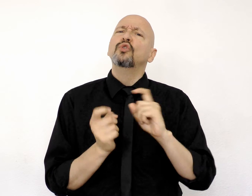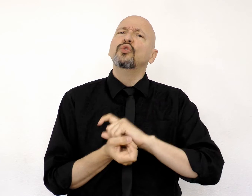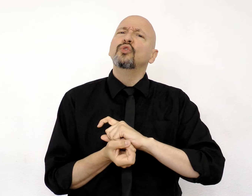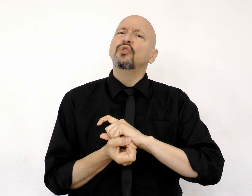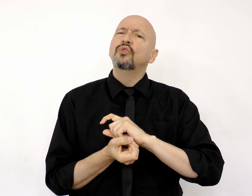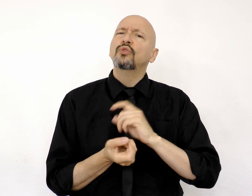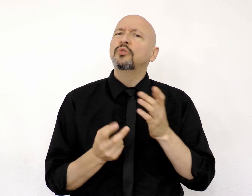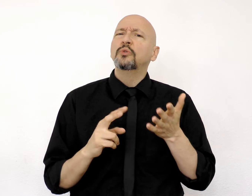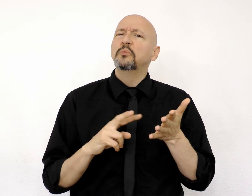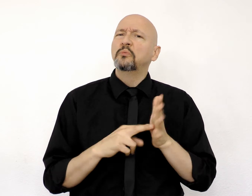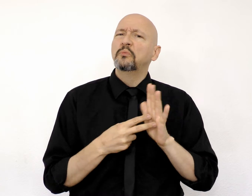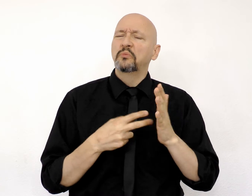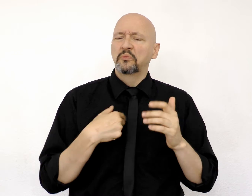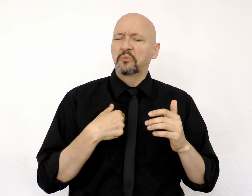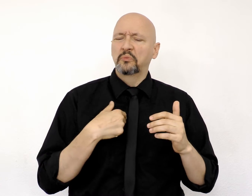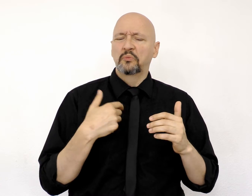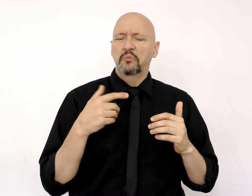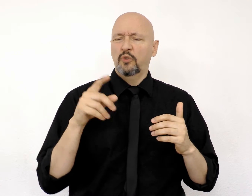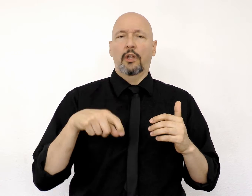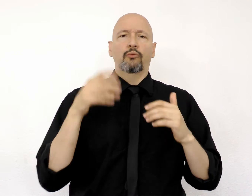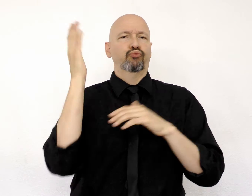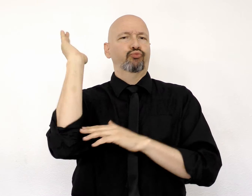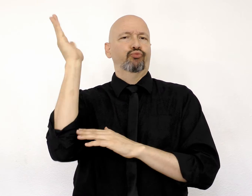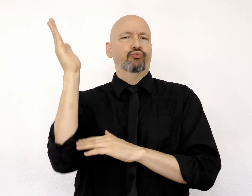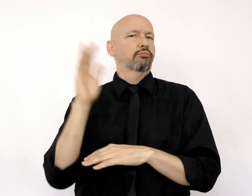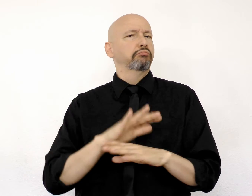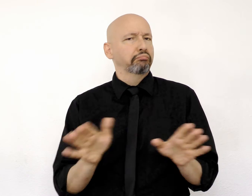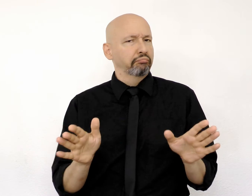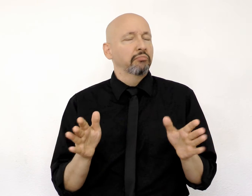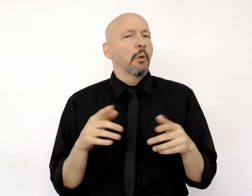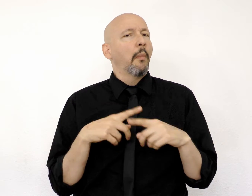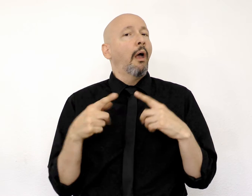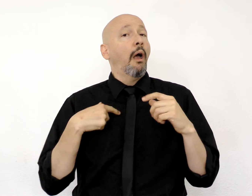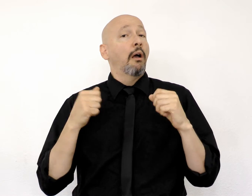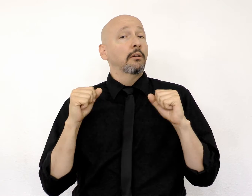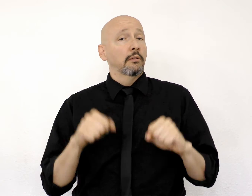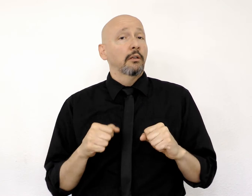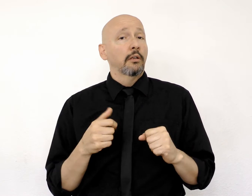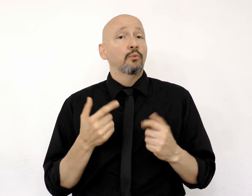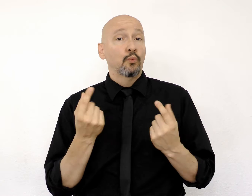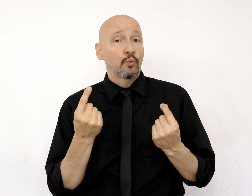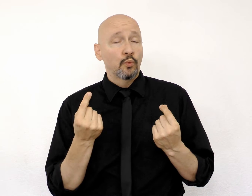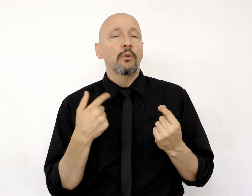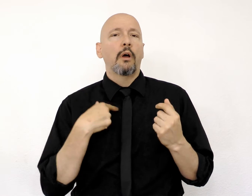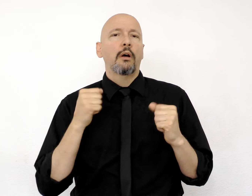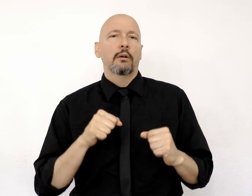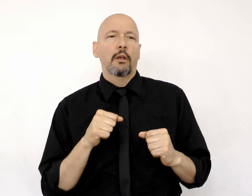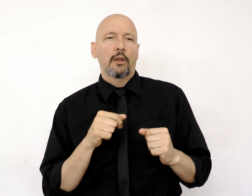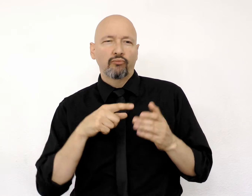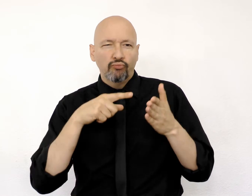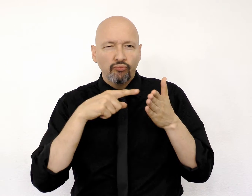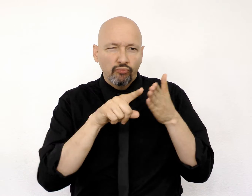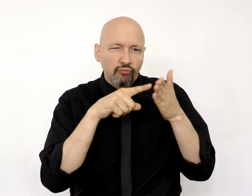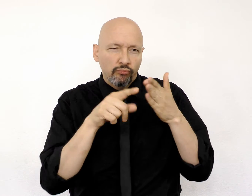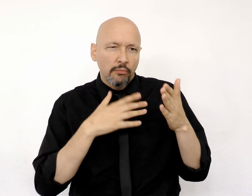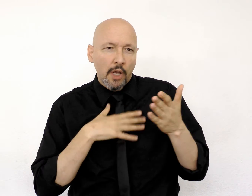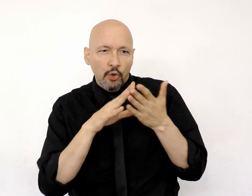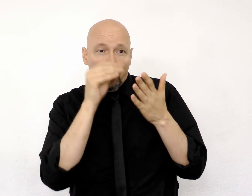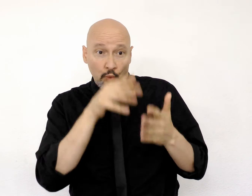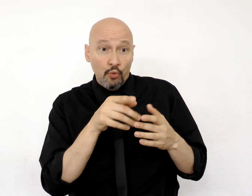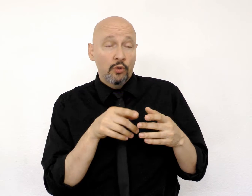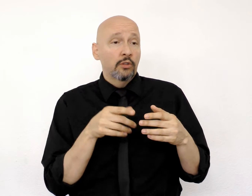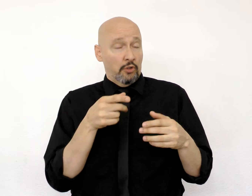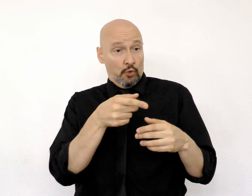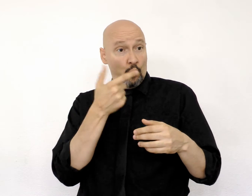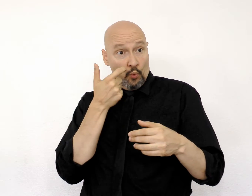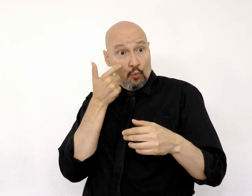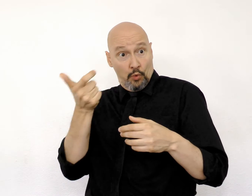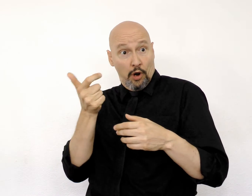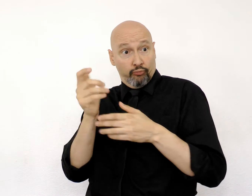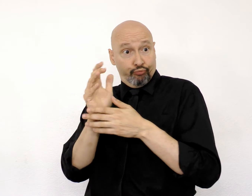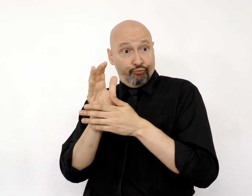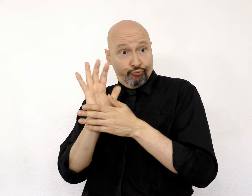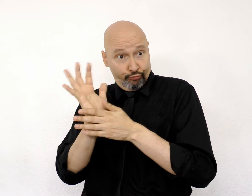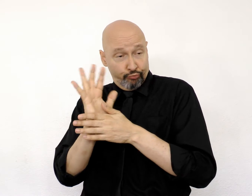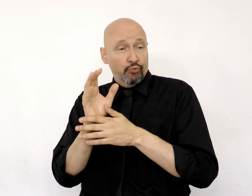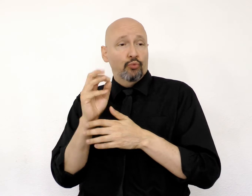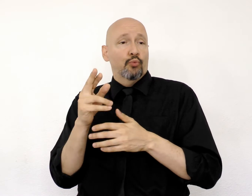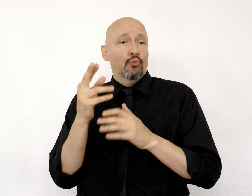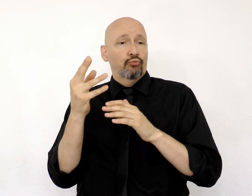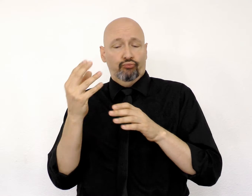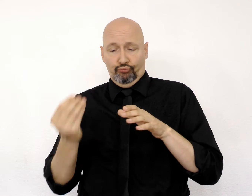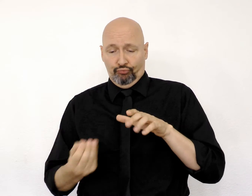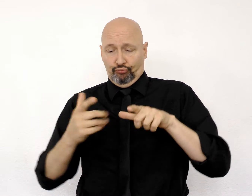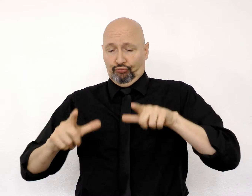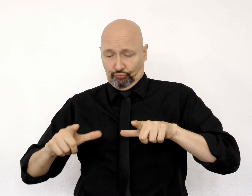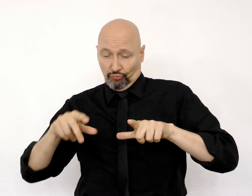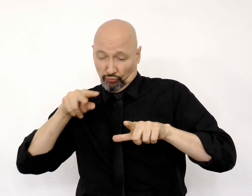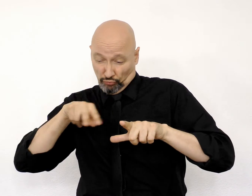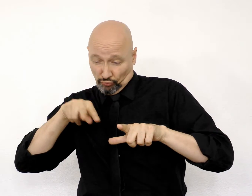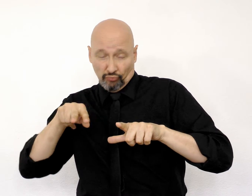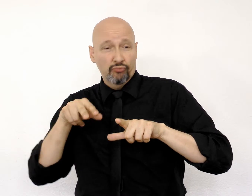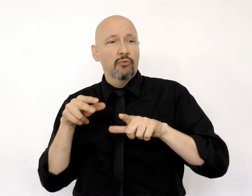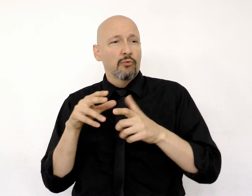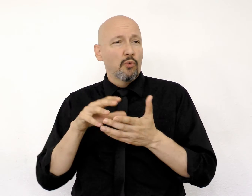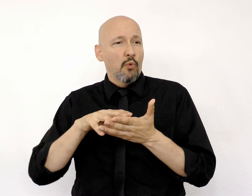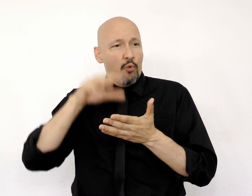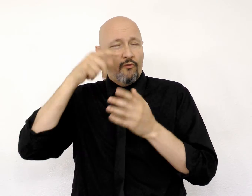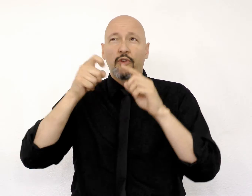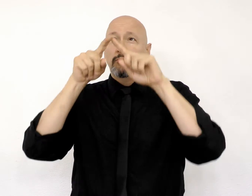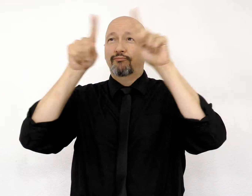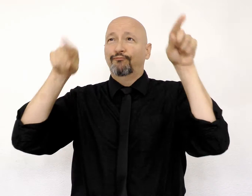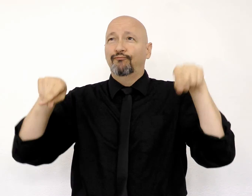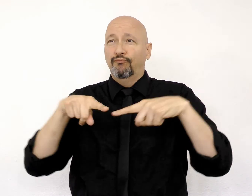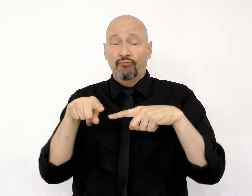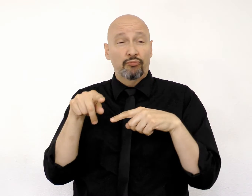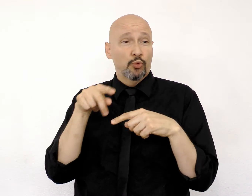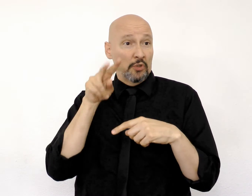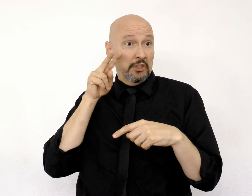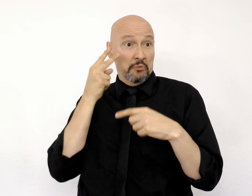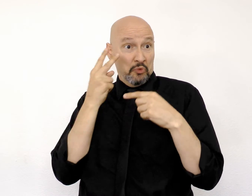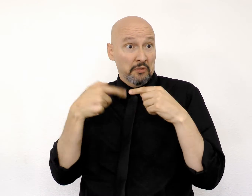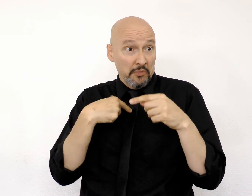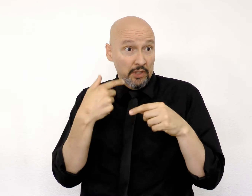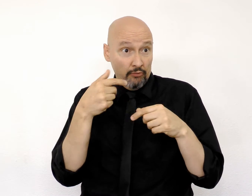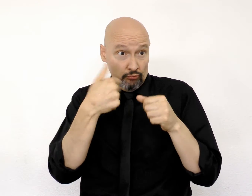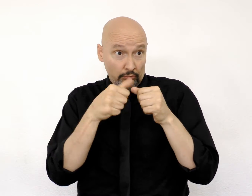I no longer need to lecture but instead I can check to see if my students were able to see me or the online material on their devices,